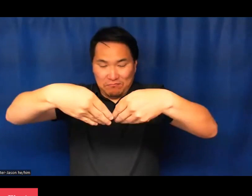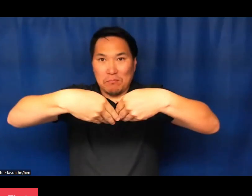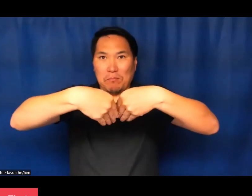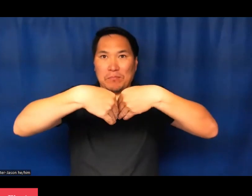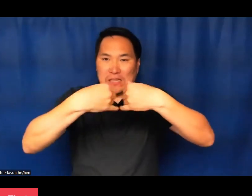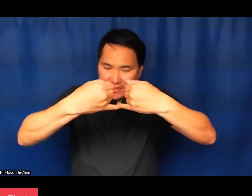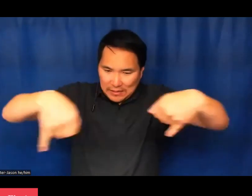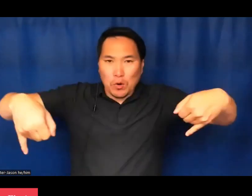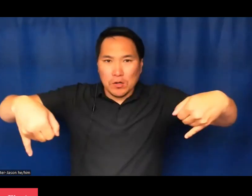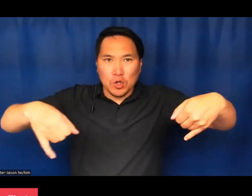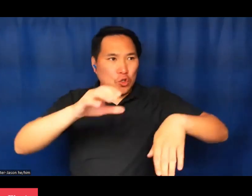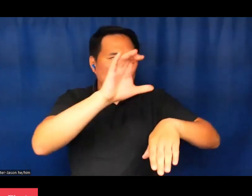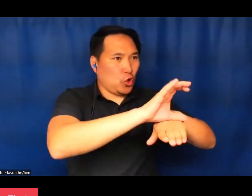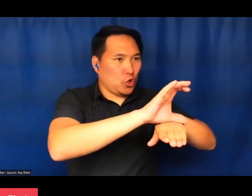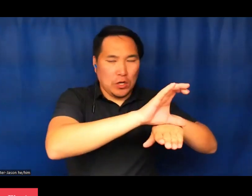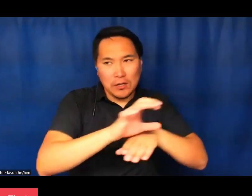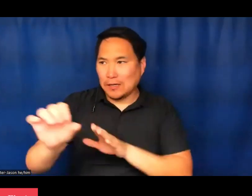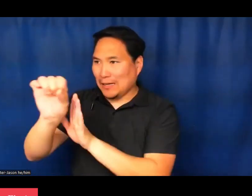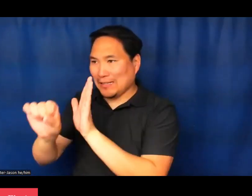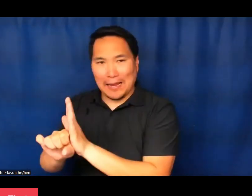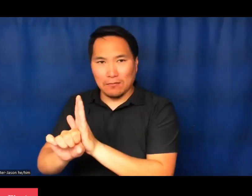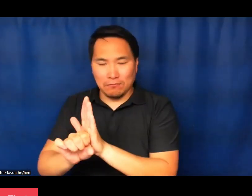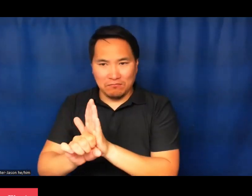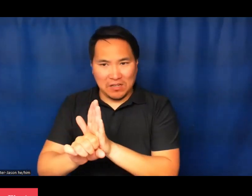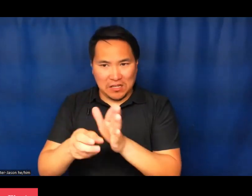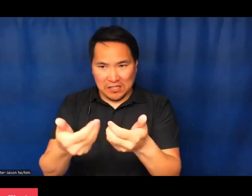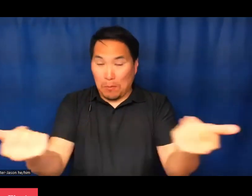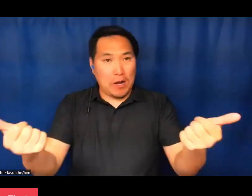church and state this past term in two key cases.